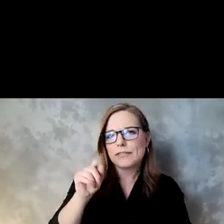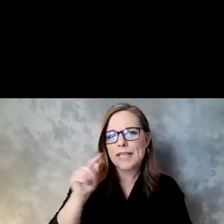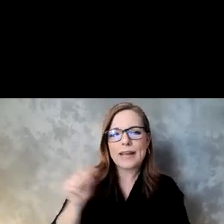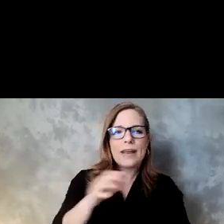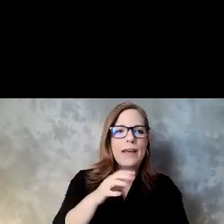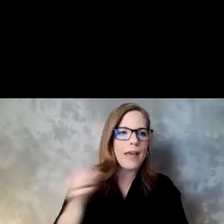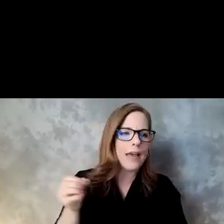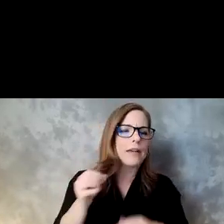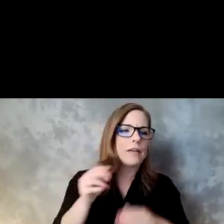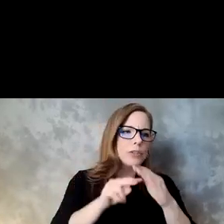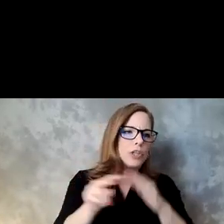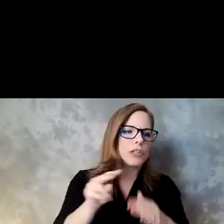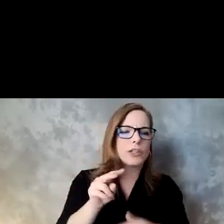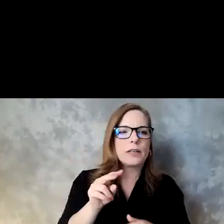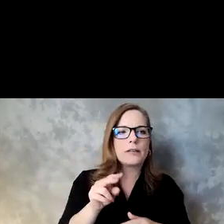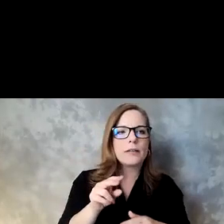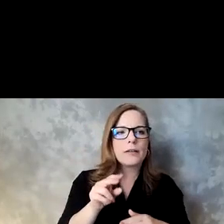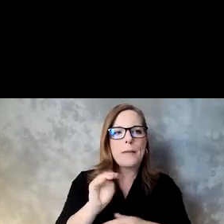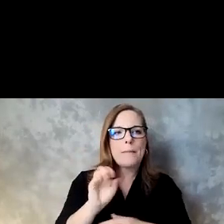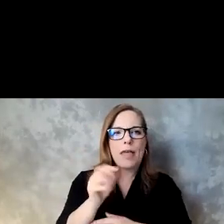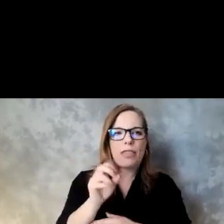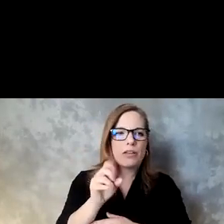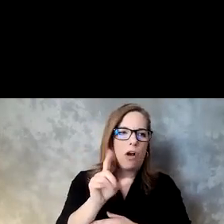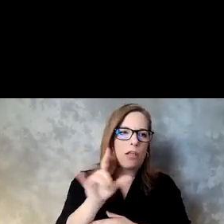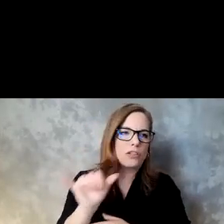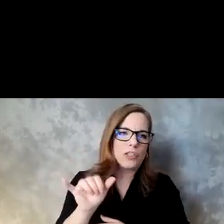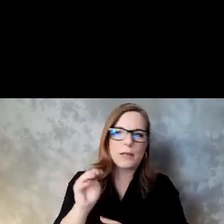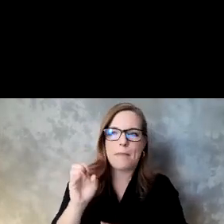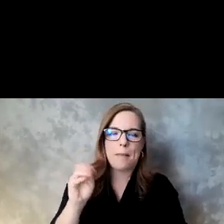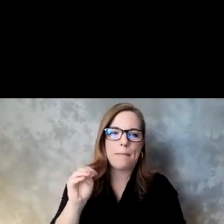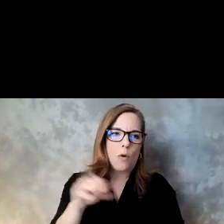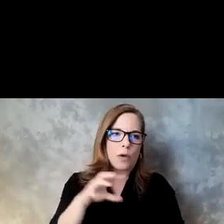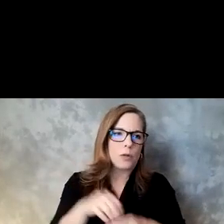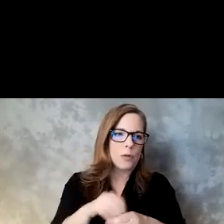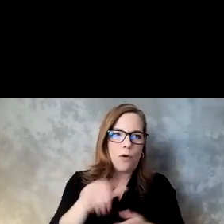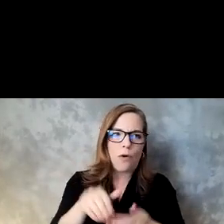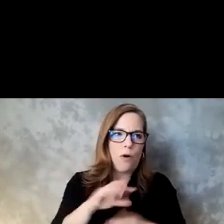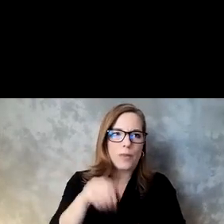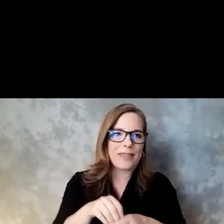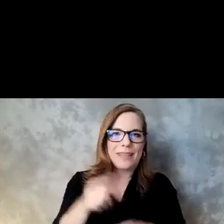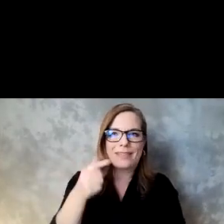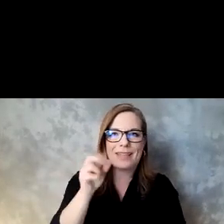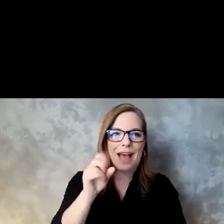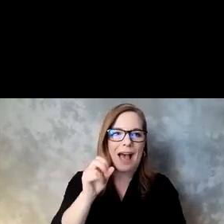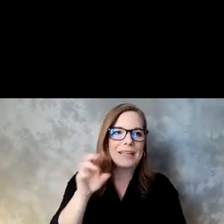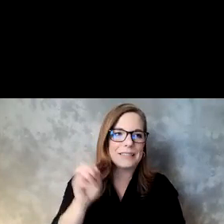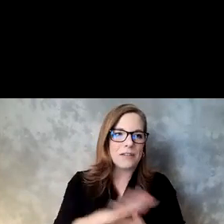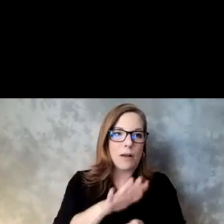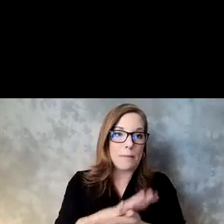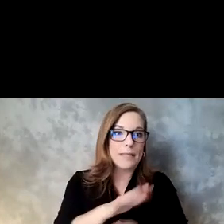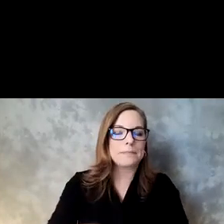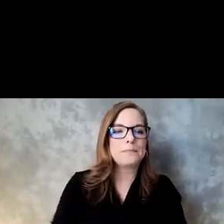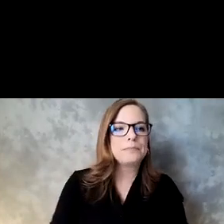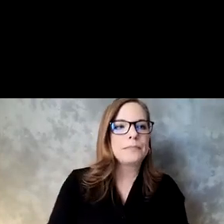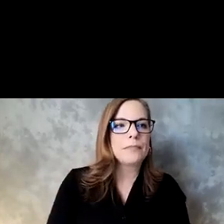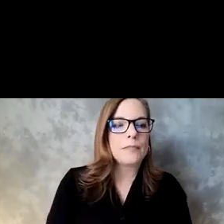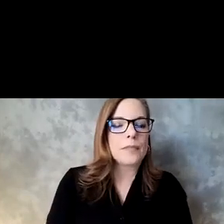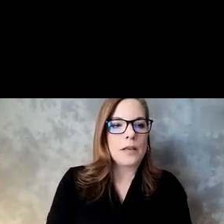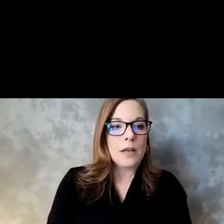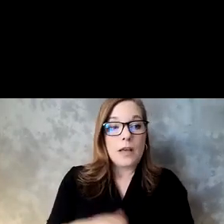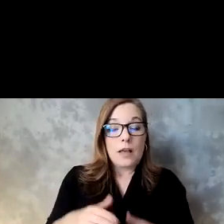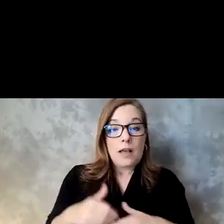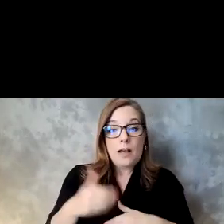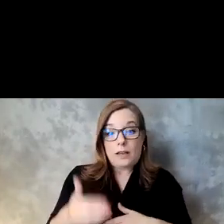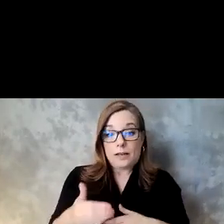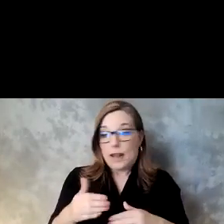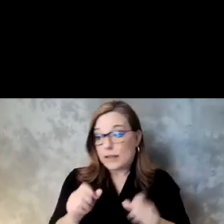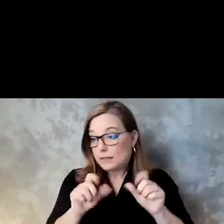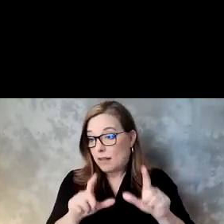memo. So as we move into our next slide we know we all know that a key part of providing